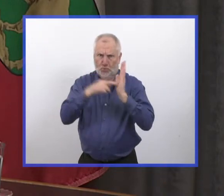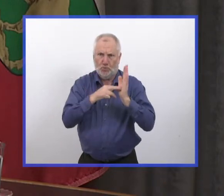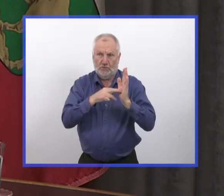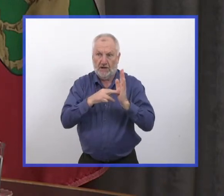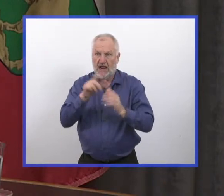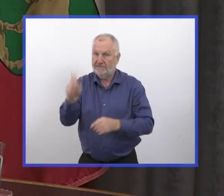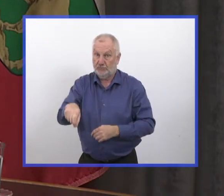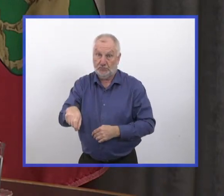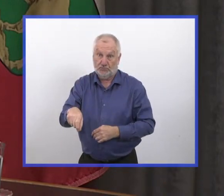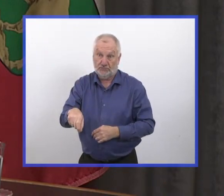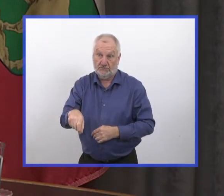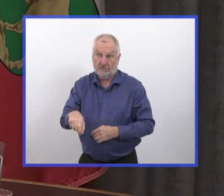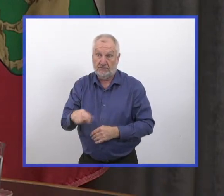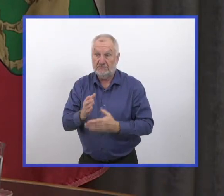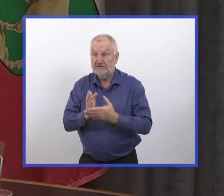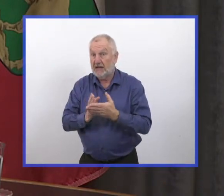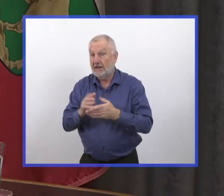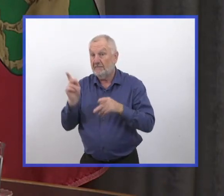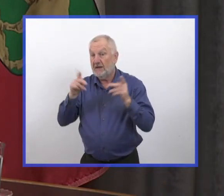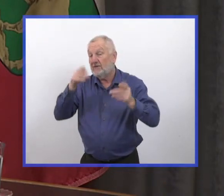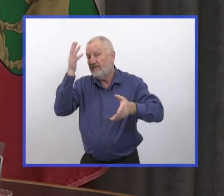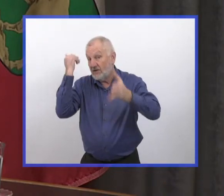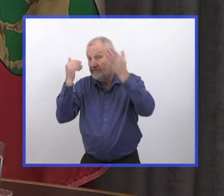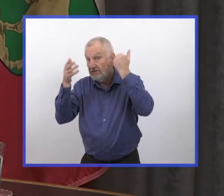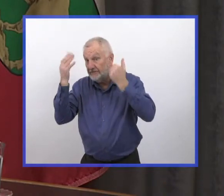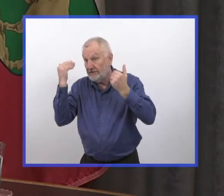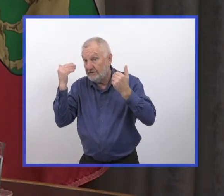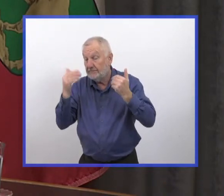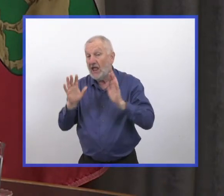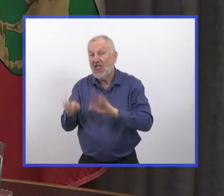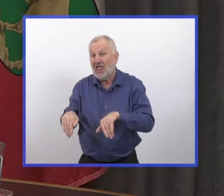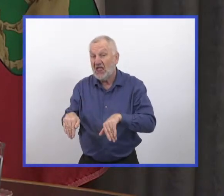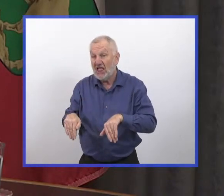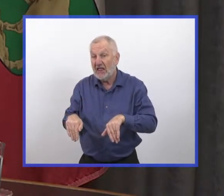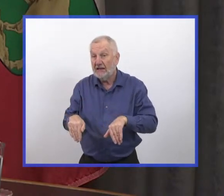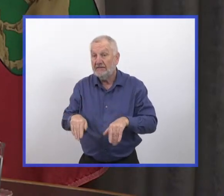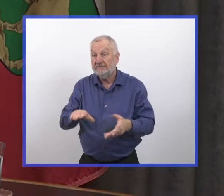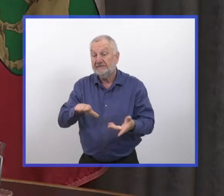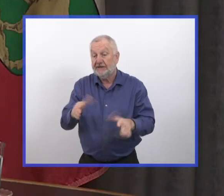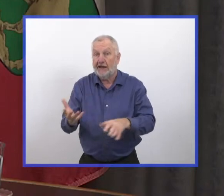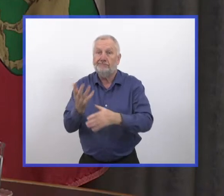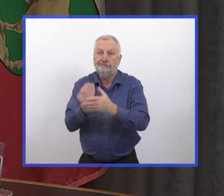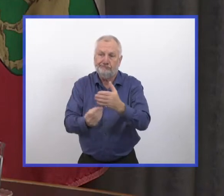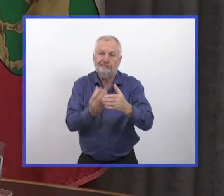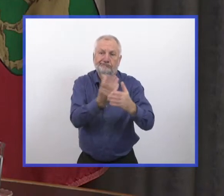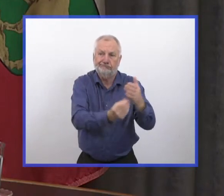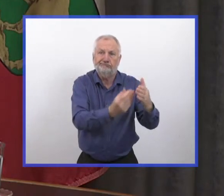So mask use will continue for this reason for the short term, as we know, masks help prevent the spread of infection.